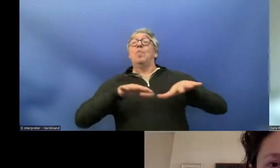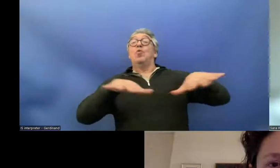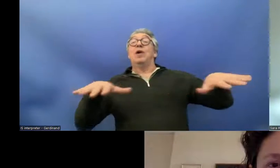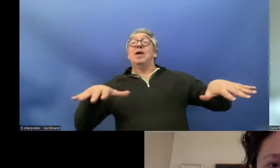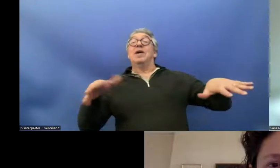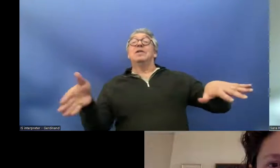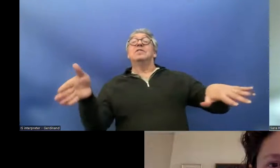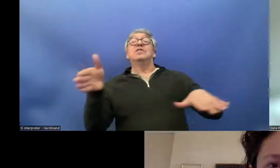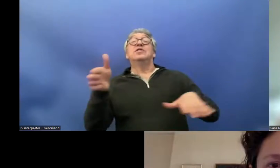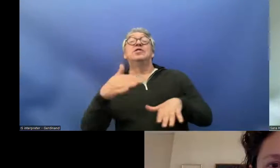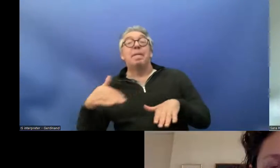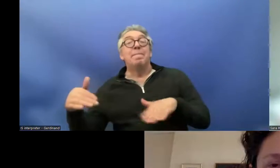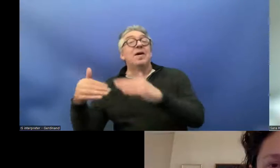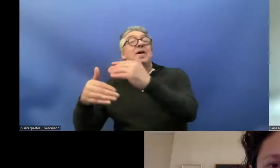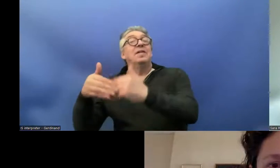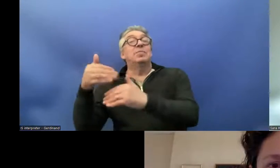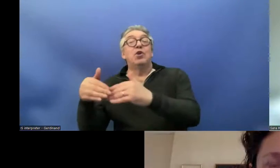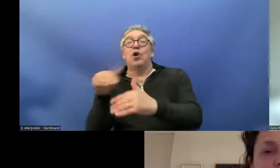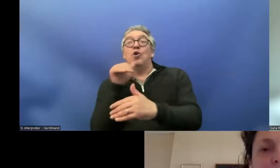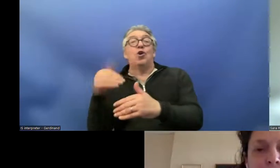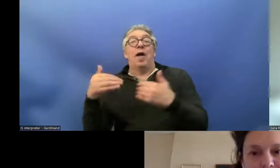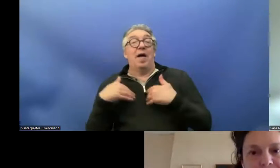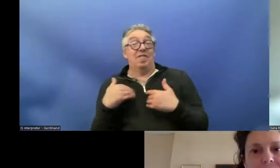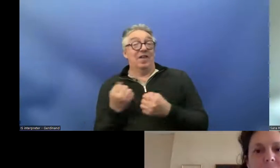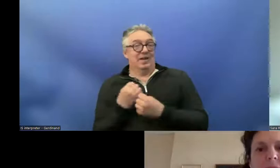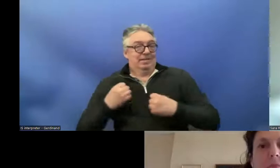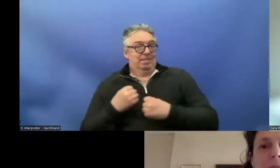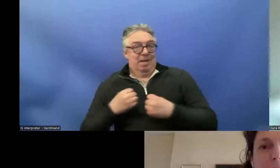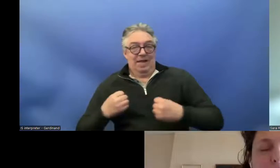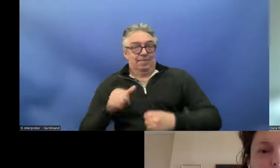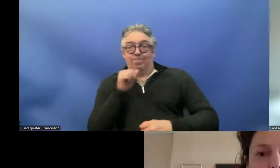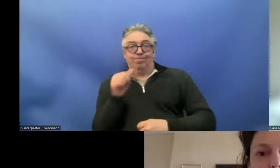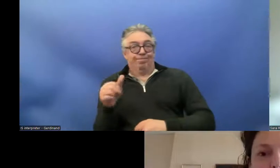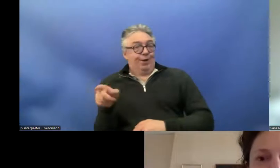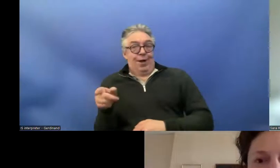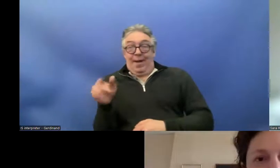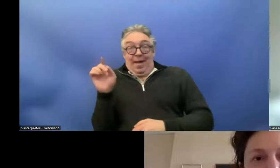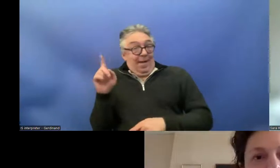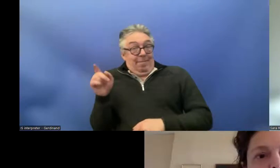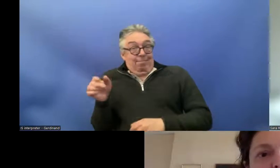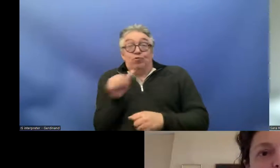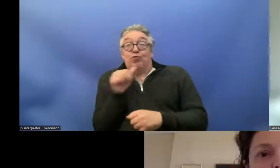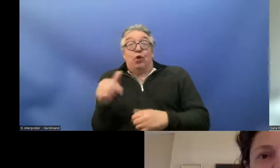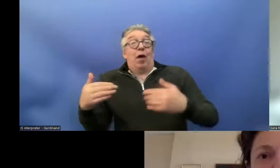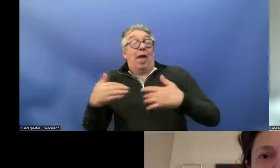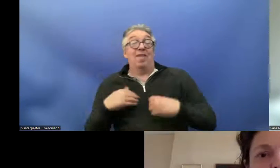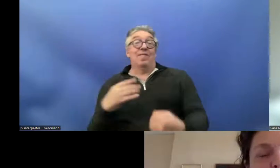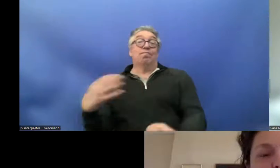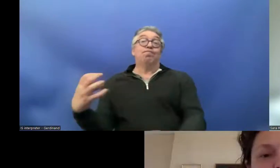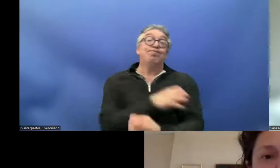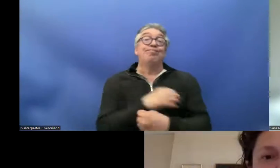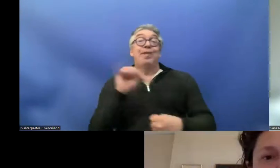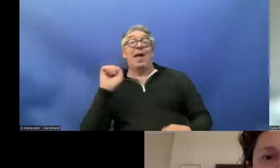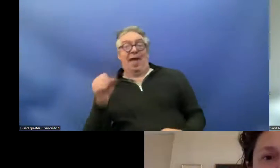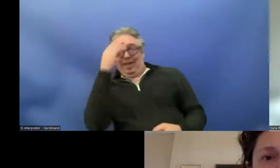that are not having the same space and possibility of influence data as other types of disabilities.